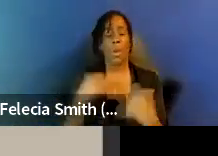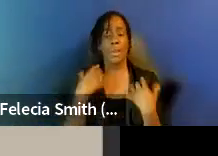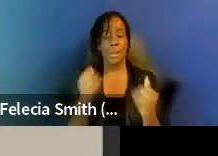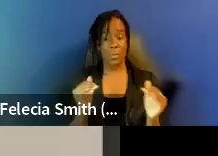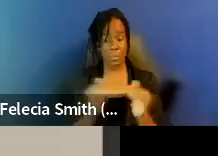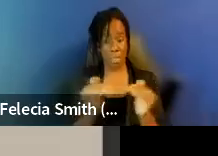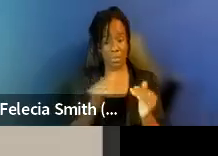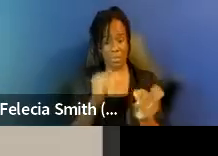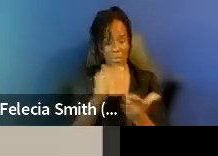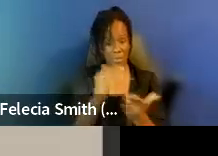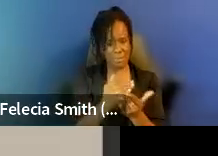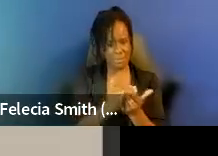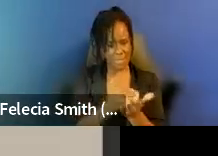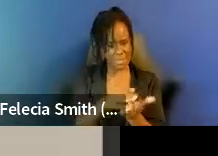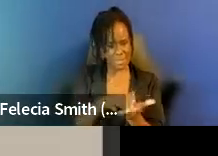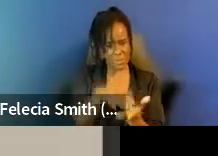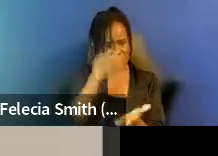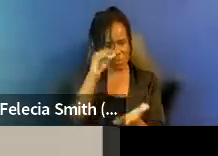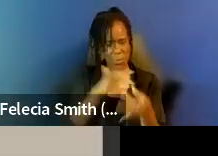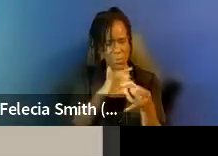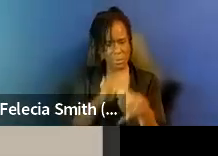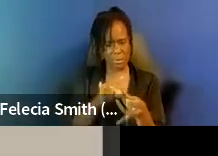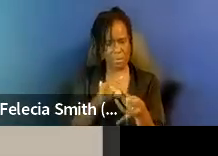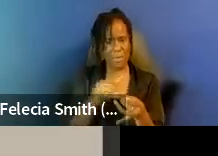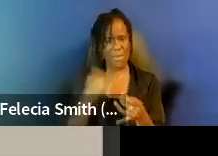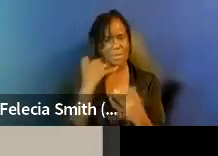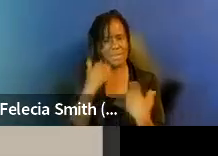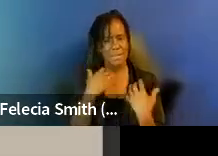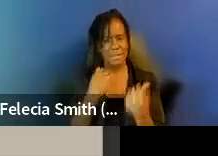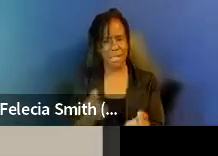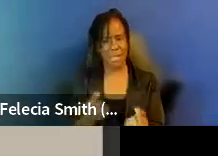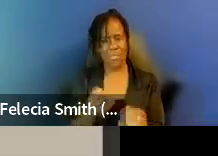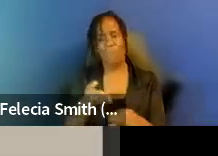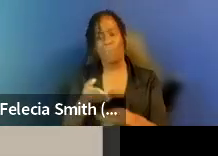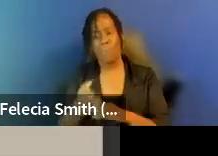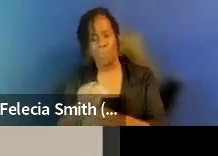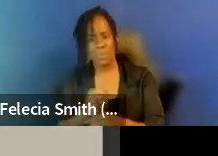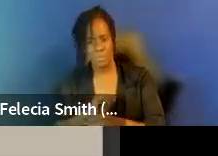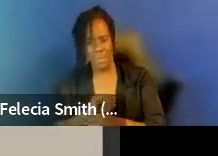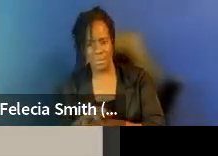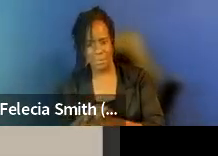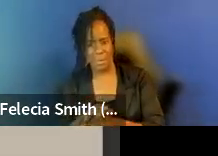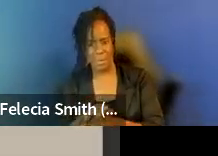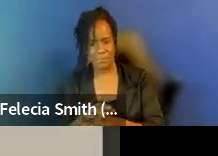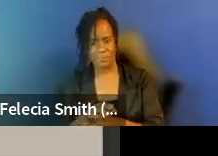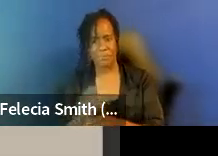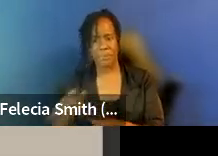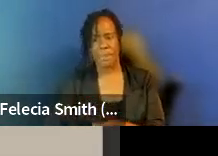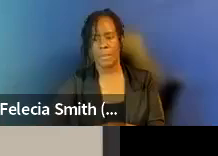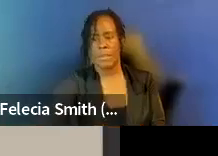MATRC. So with that, I can jump into my slides, perfect. So I'm going to begin more broadly with